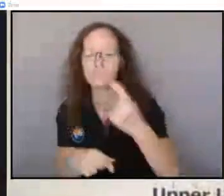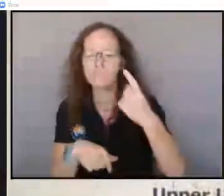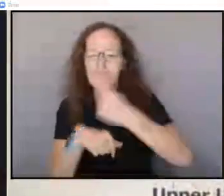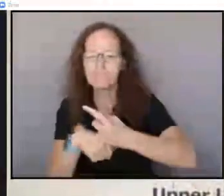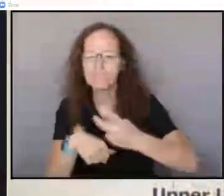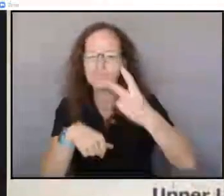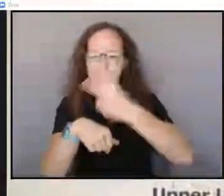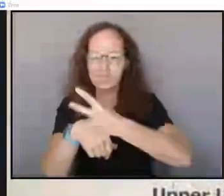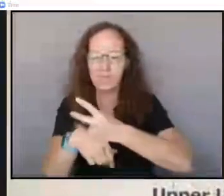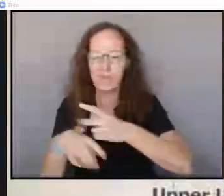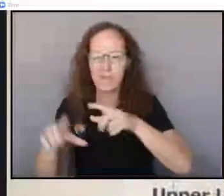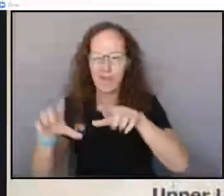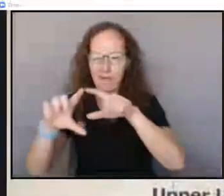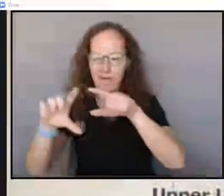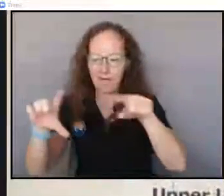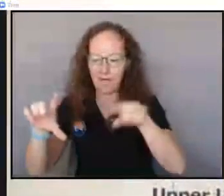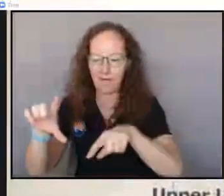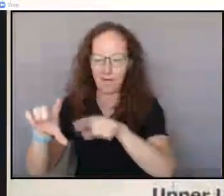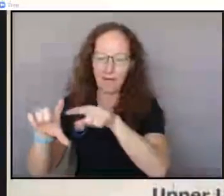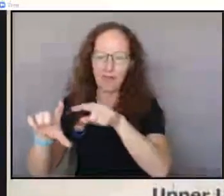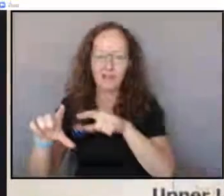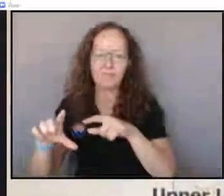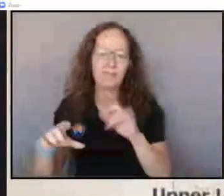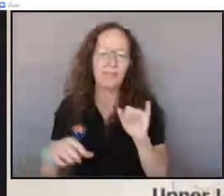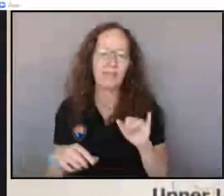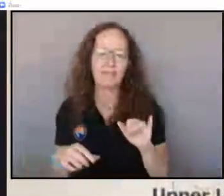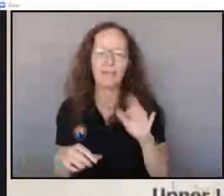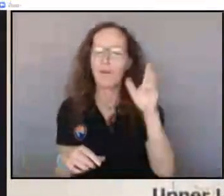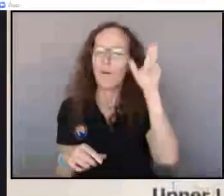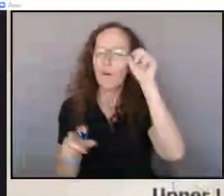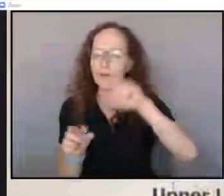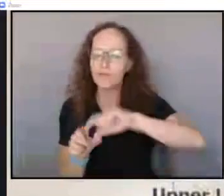AND IF WE GET LINE ACROSS THE NORTH, THAT WILL BE